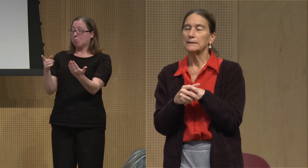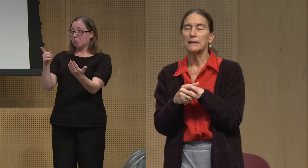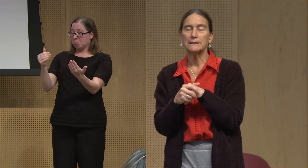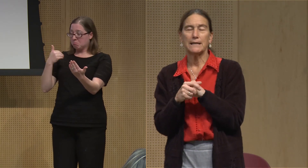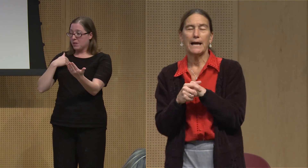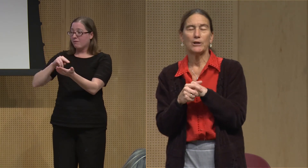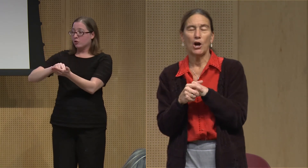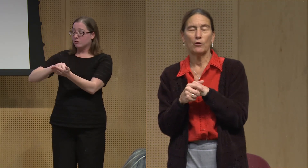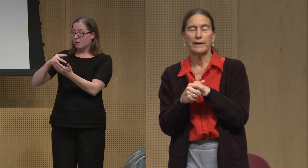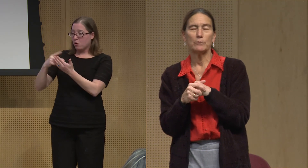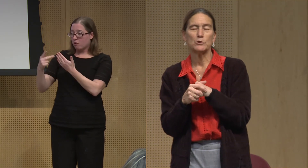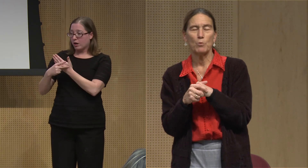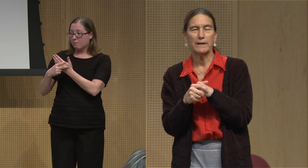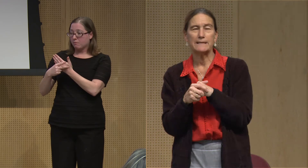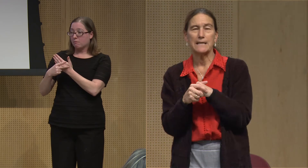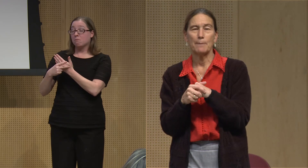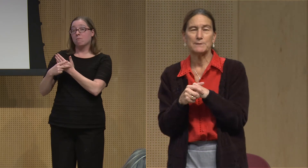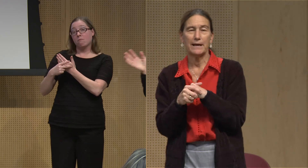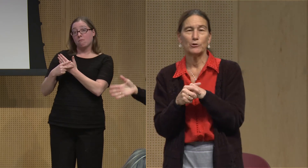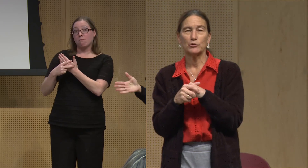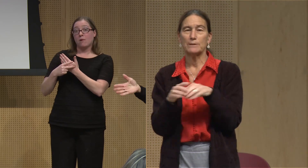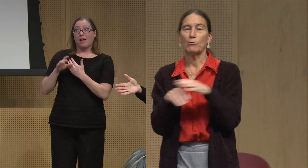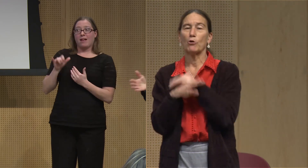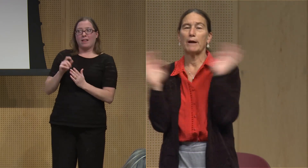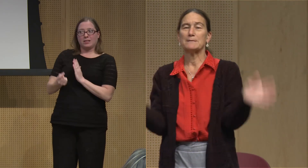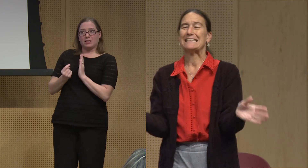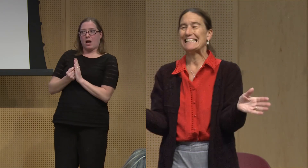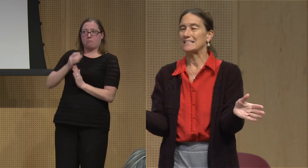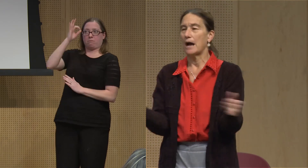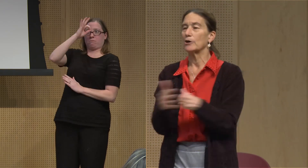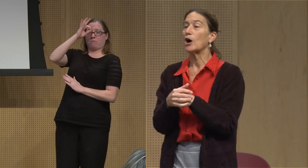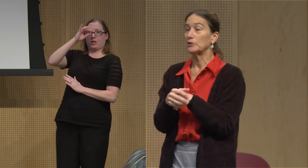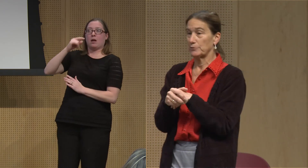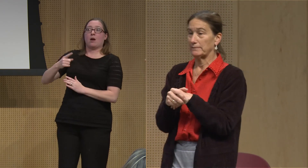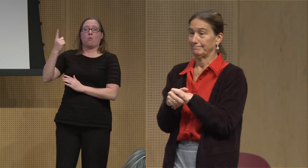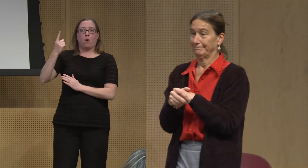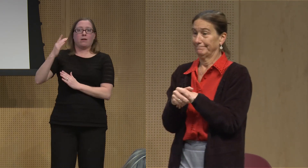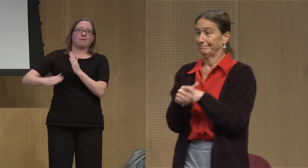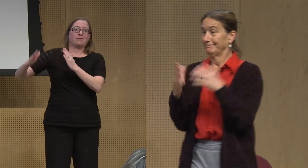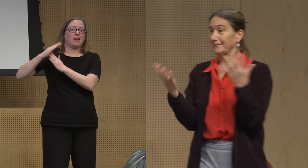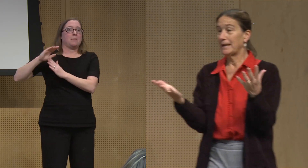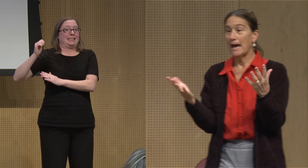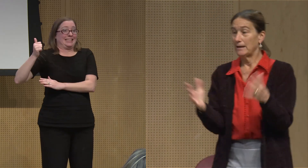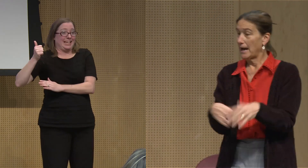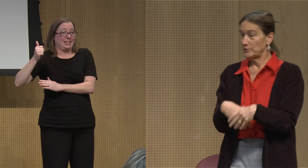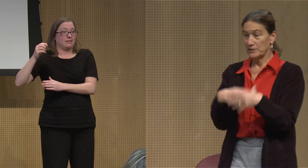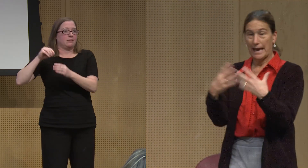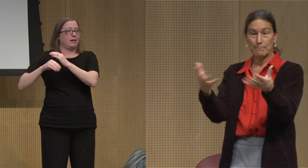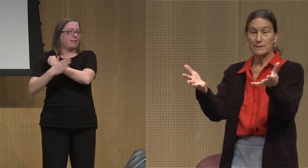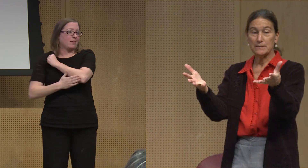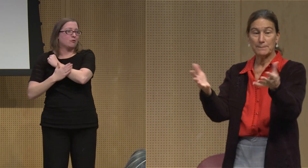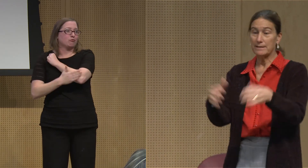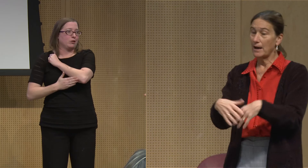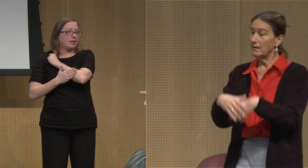LITTLE DID I KNOW THAT IT WAS ONE OF THE TOP 10 NURSING PROGRAMS IN THE ENTIRE COUNTRY. AGAIN, I JUST HAPPENED TO BE THERE,